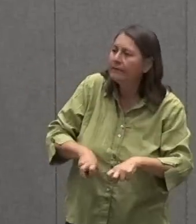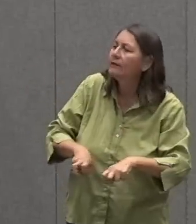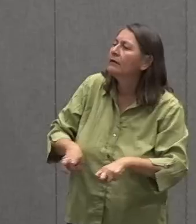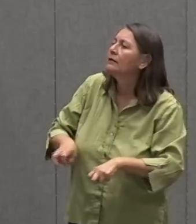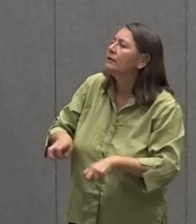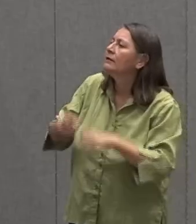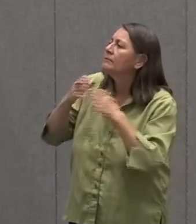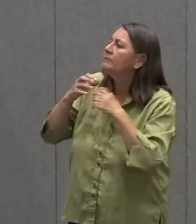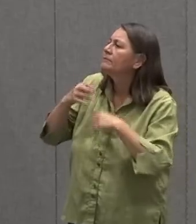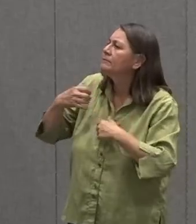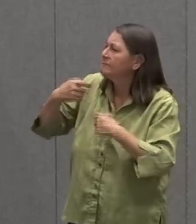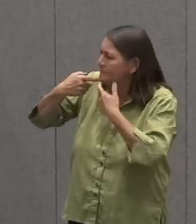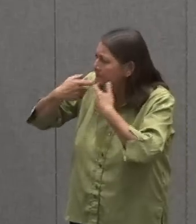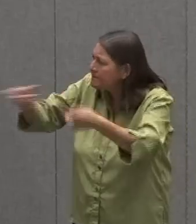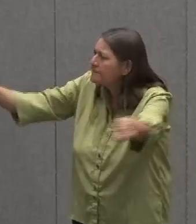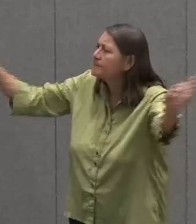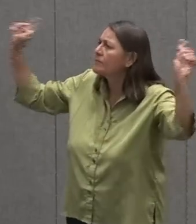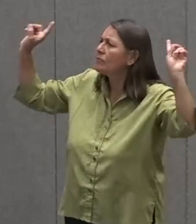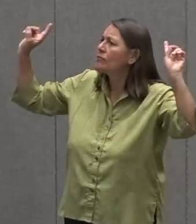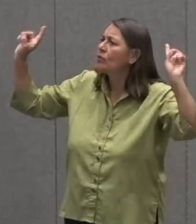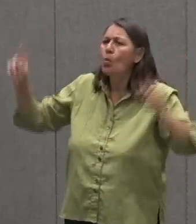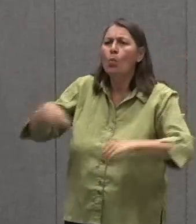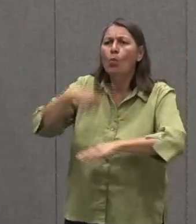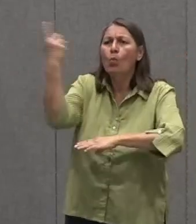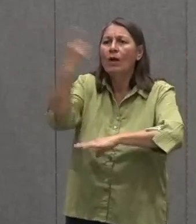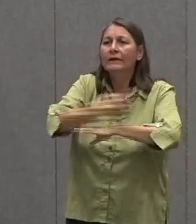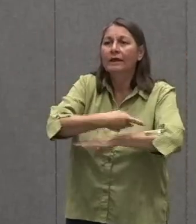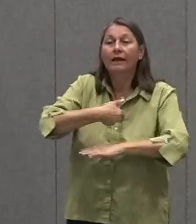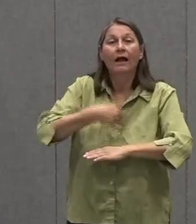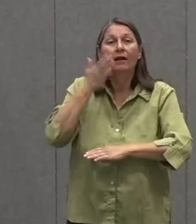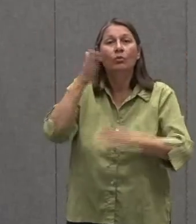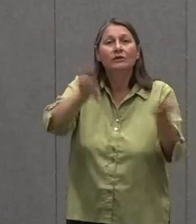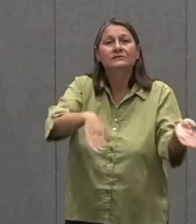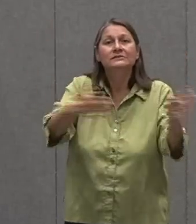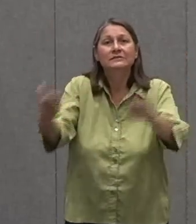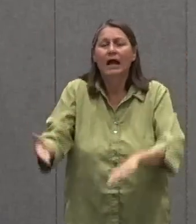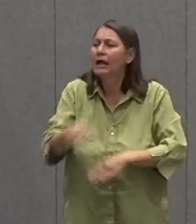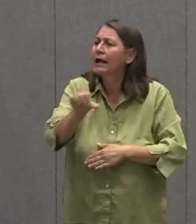"Someday, when I am gone, "another king must rule in my place.